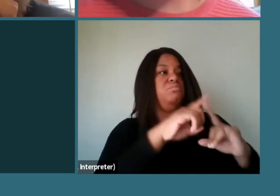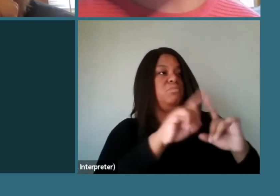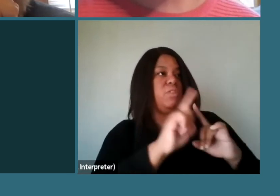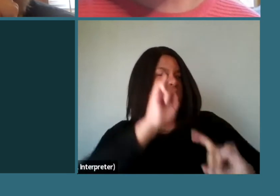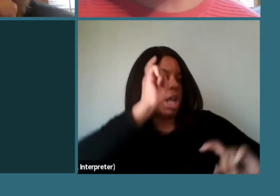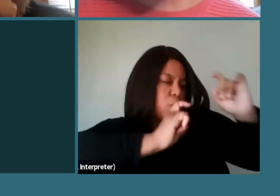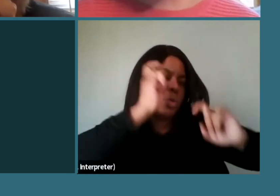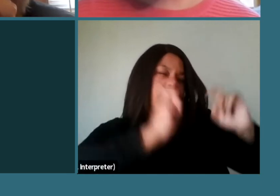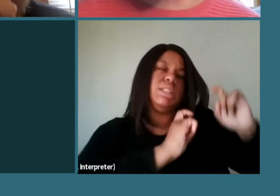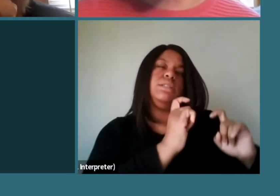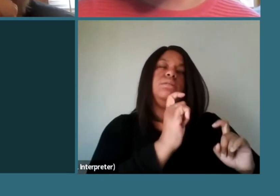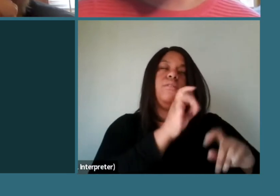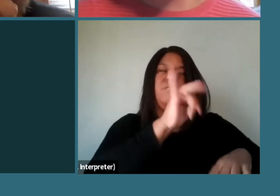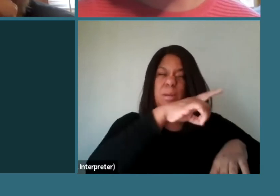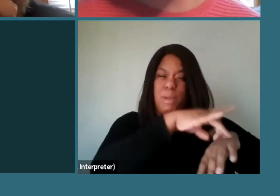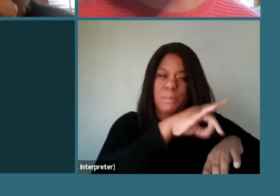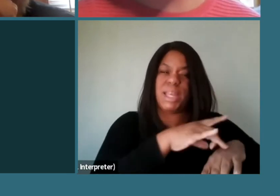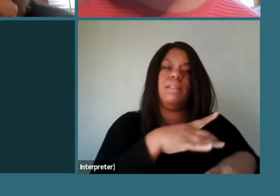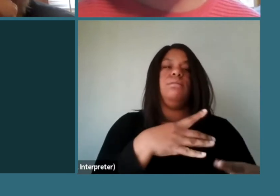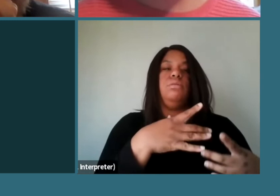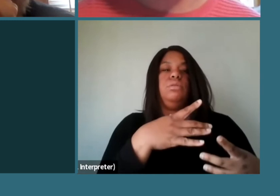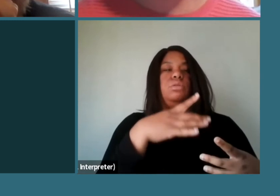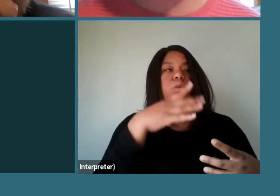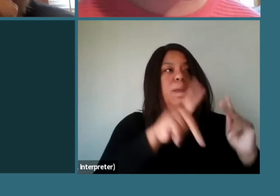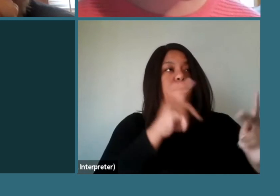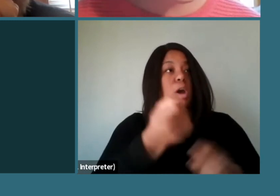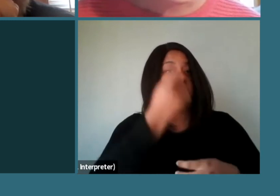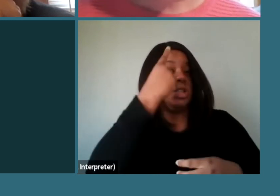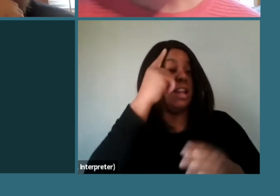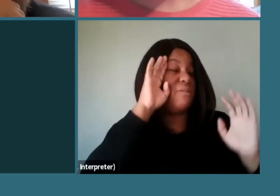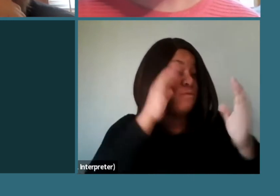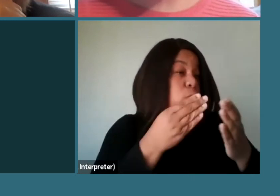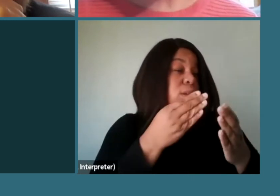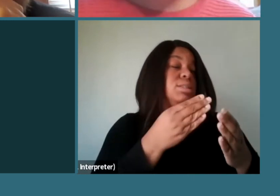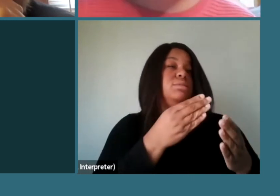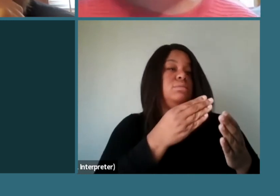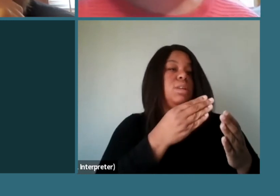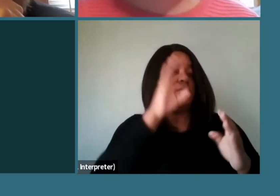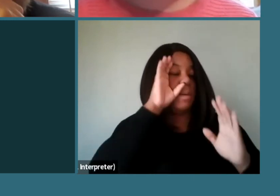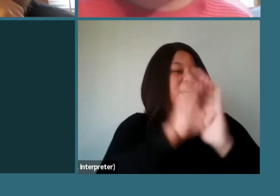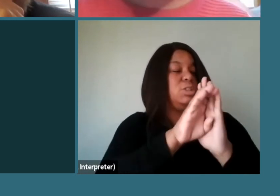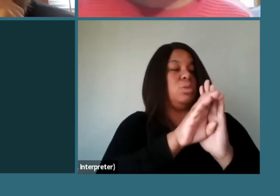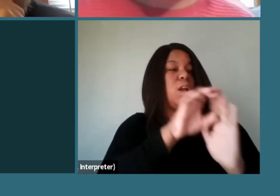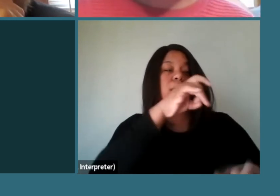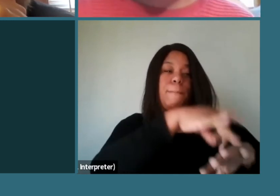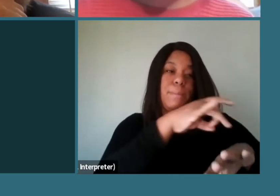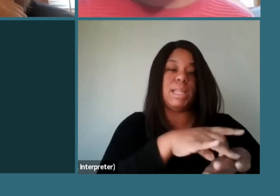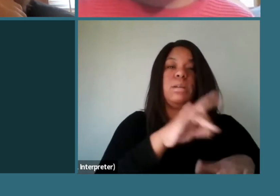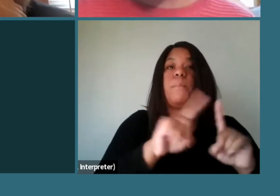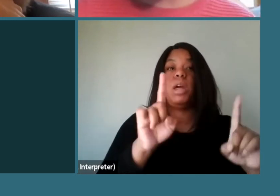so people understand that the focus of the picture is, are these pumpkins? But again, that's a creative choice. That's your own choice.